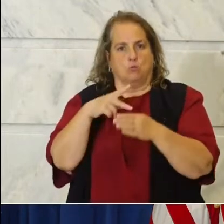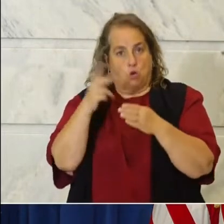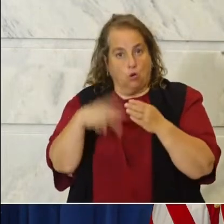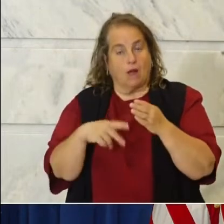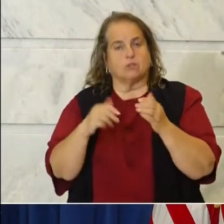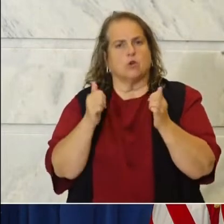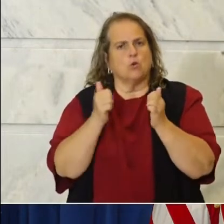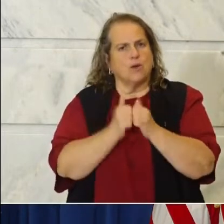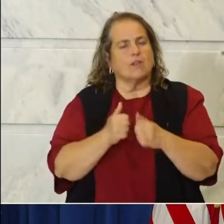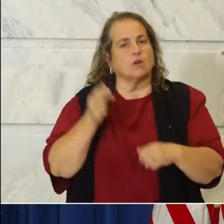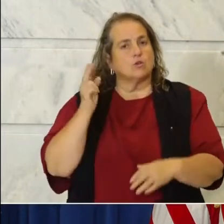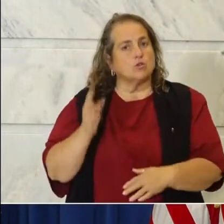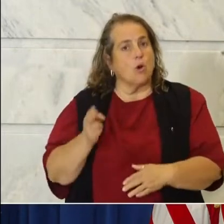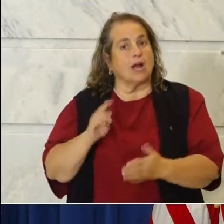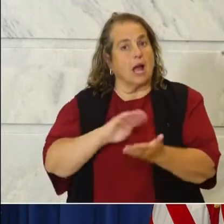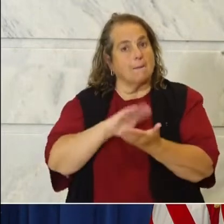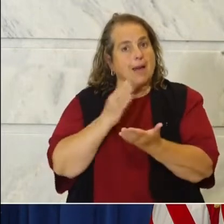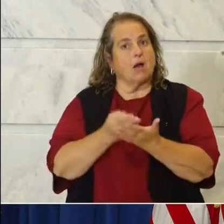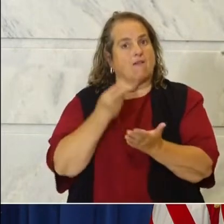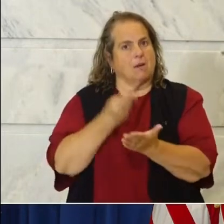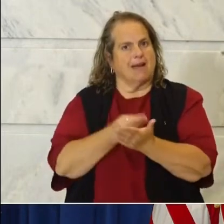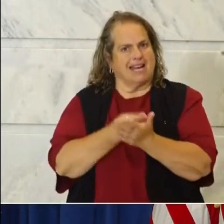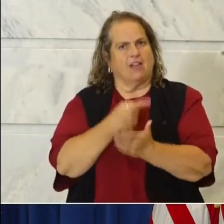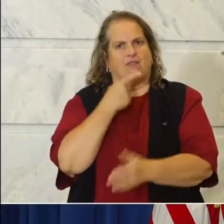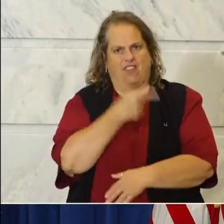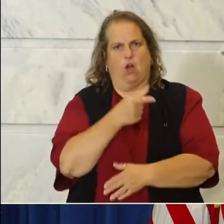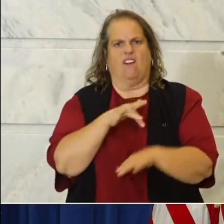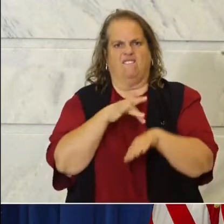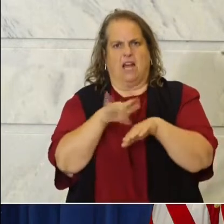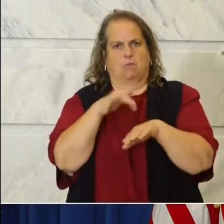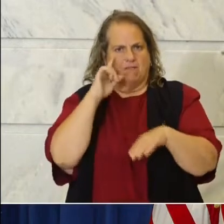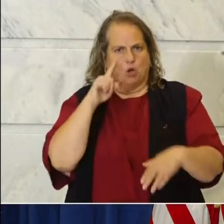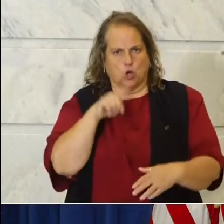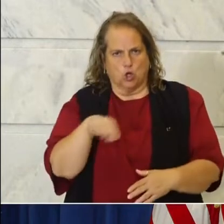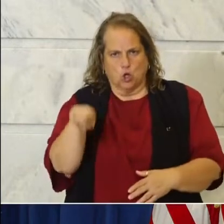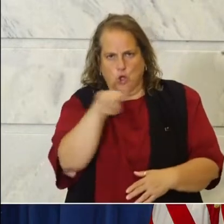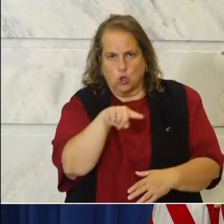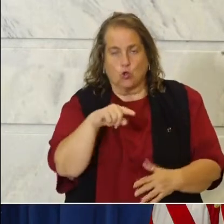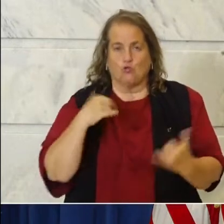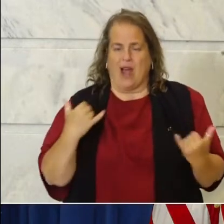historic amounts of aid out there. Right now, we could be making the investment in you.